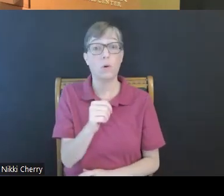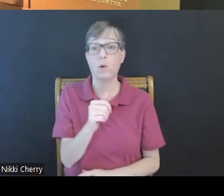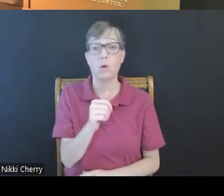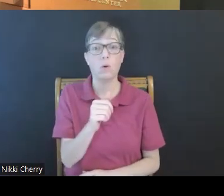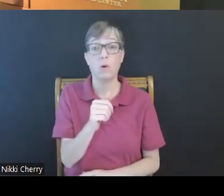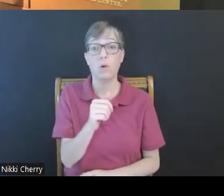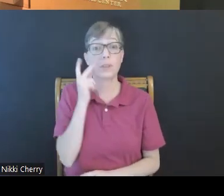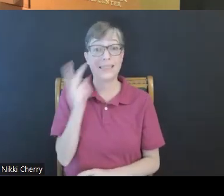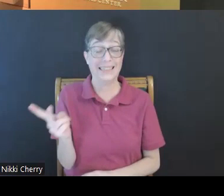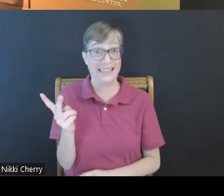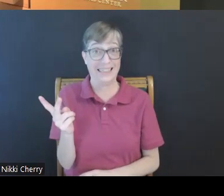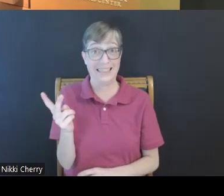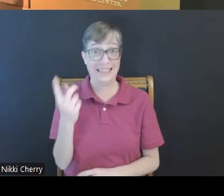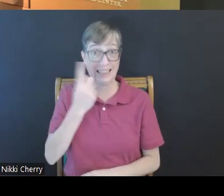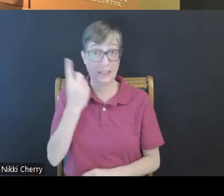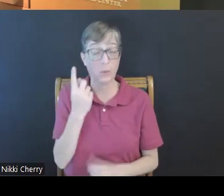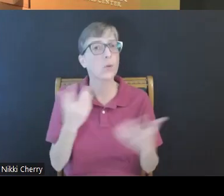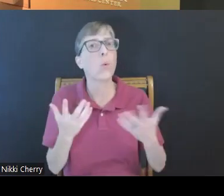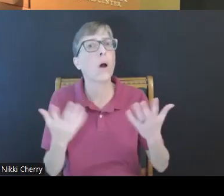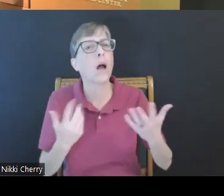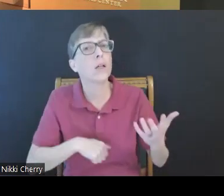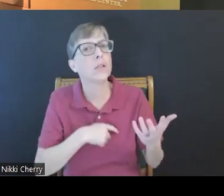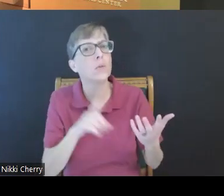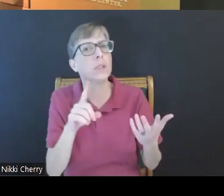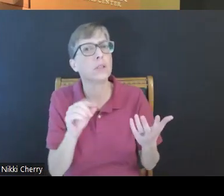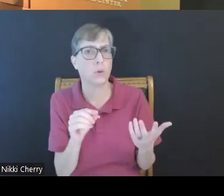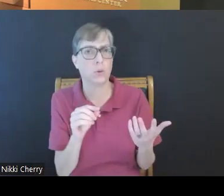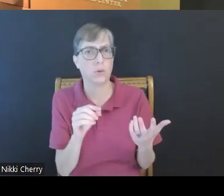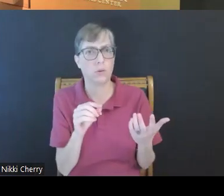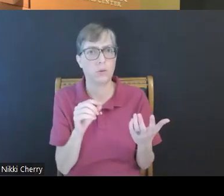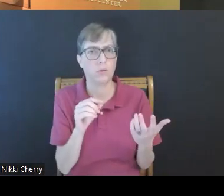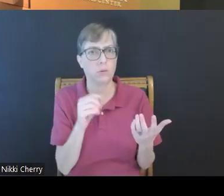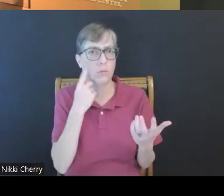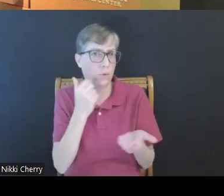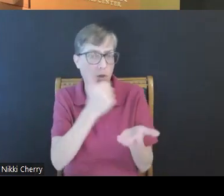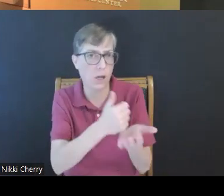in primary care who often have the patient in their office uh and that's where this notion of